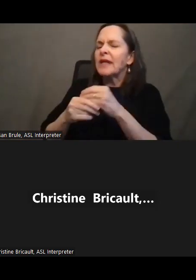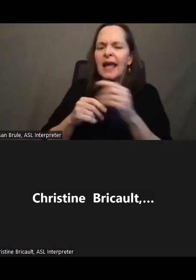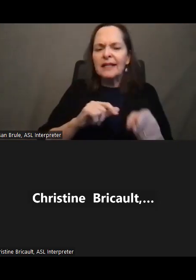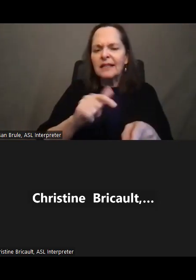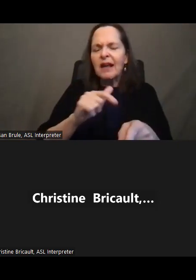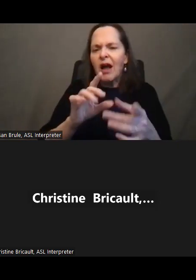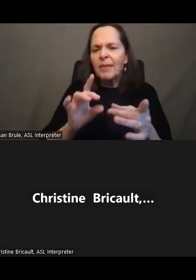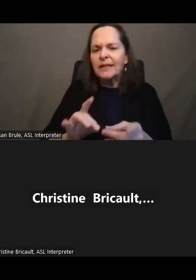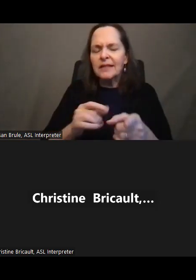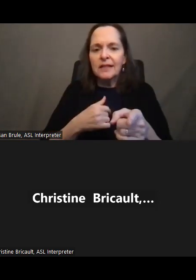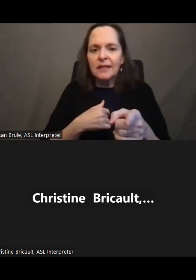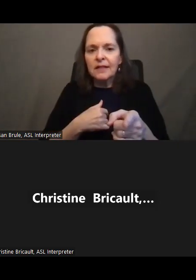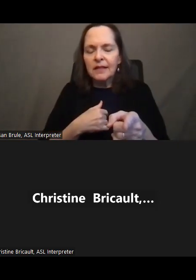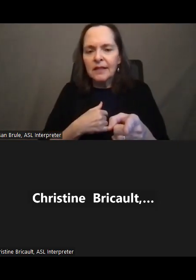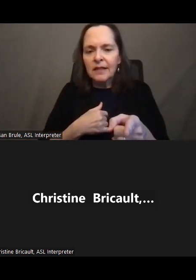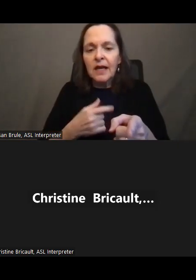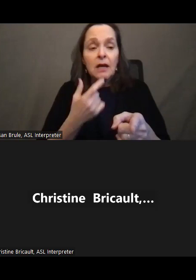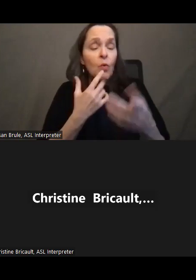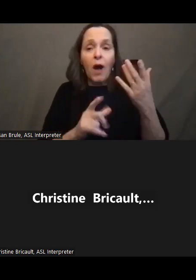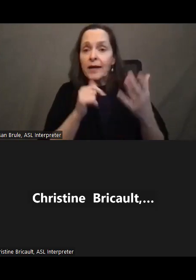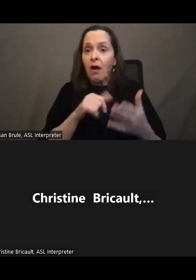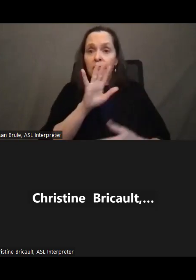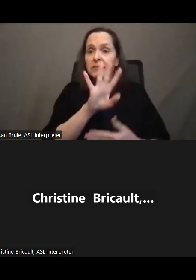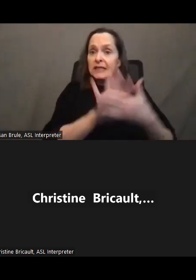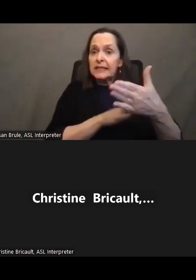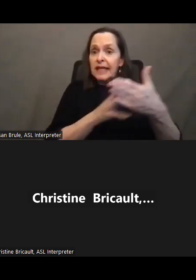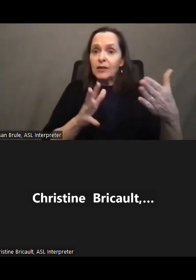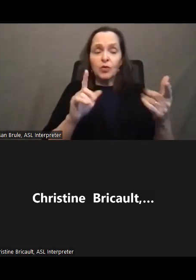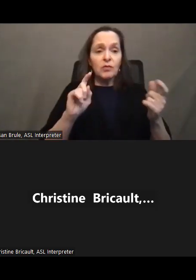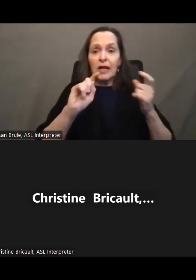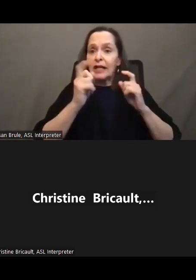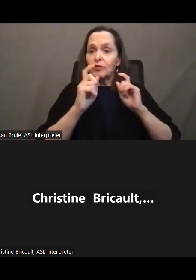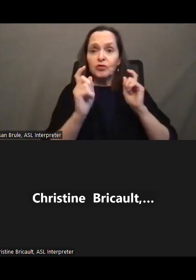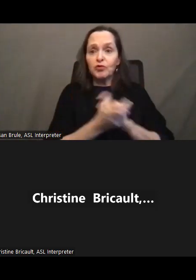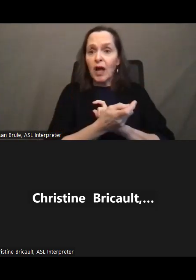Supports or adjustments to the schedule. To provide what he needs to deliver on time.